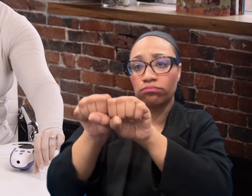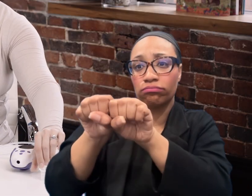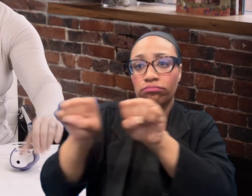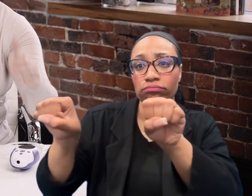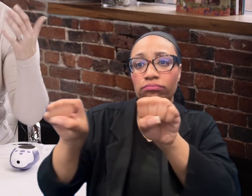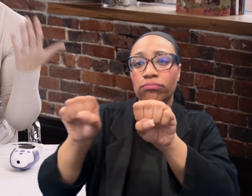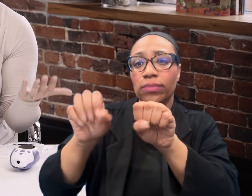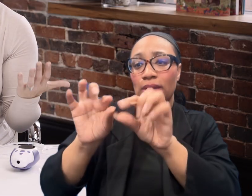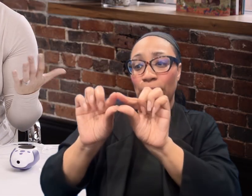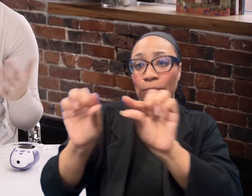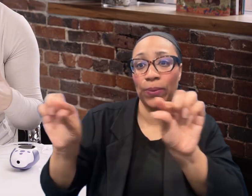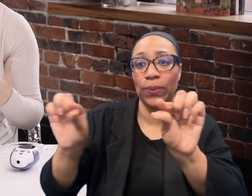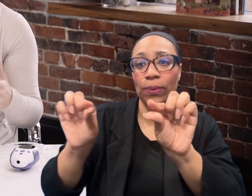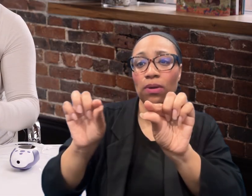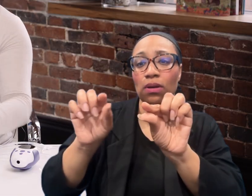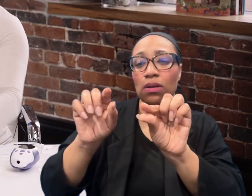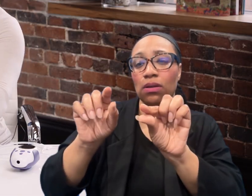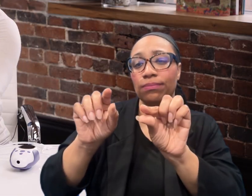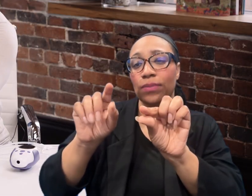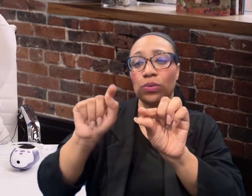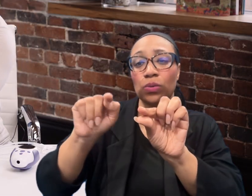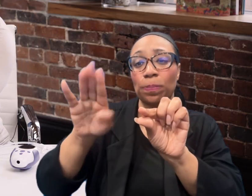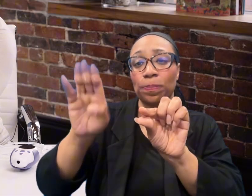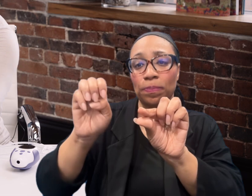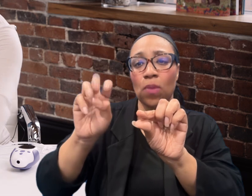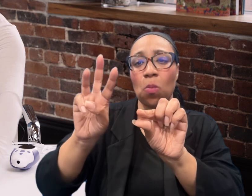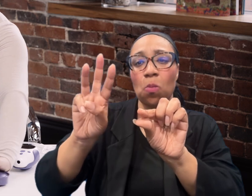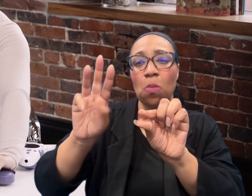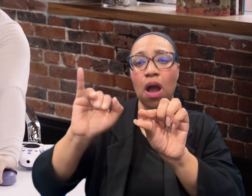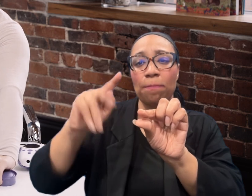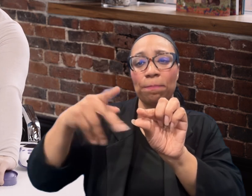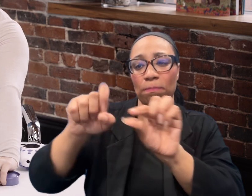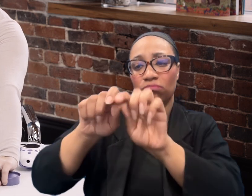those. But if you do use them, we're going to take them out and separate them from our other parts.